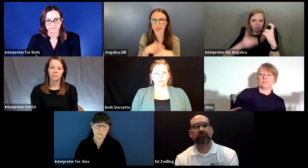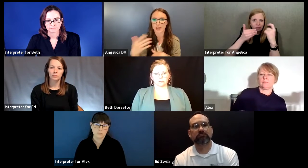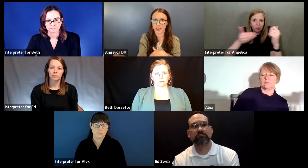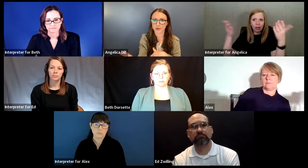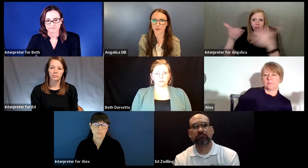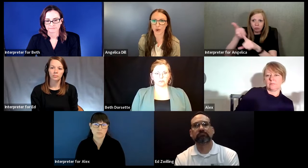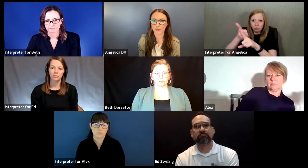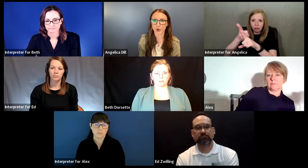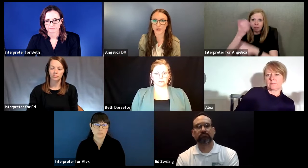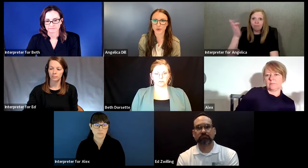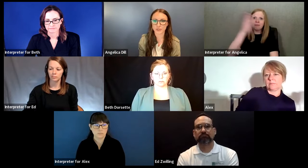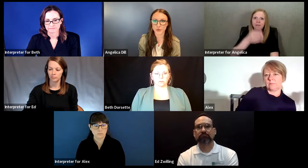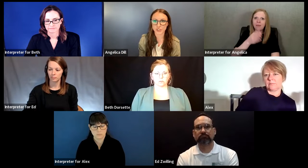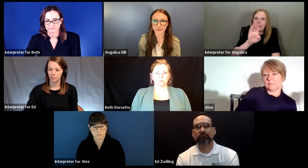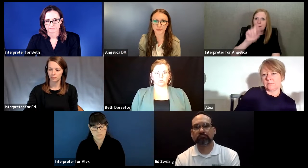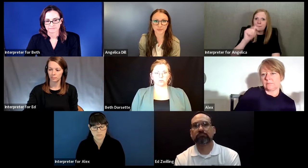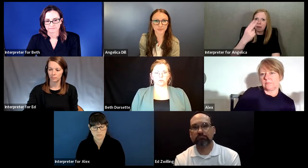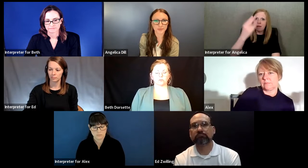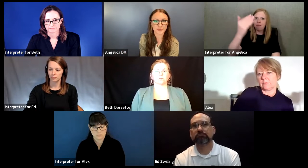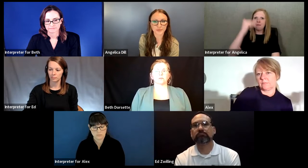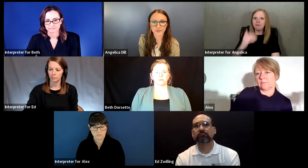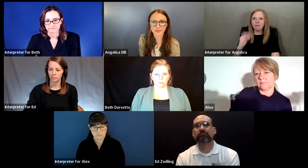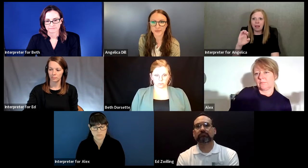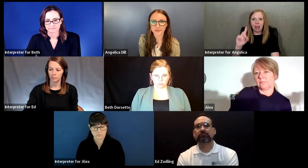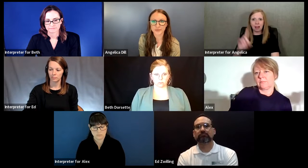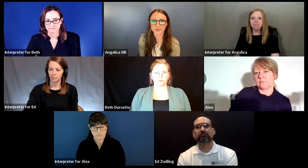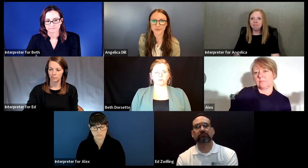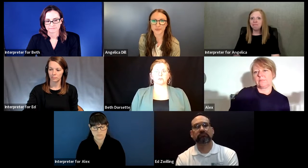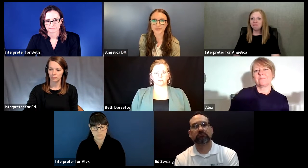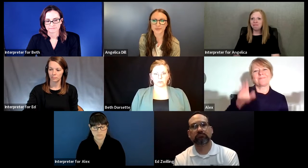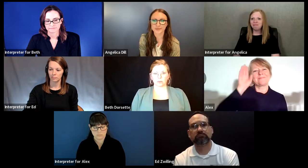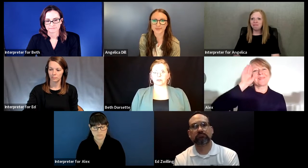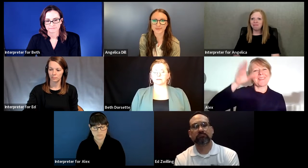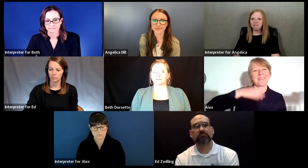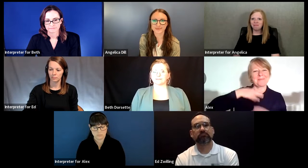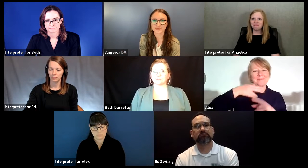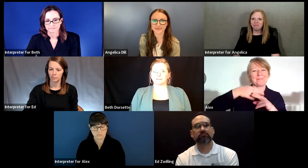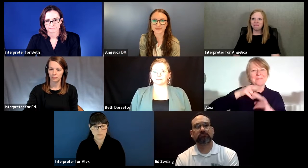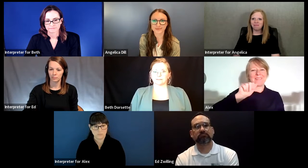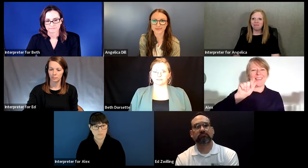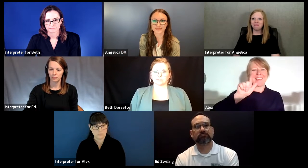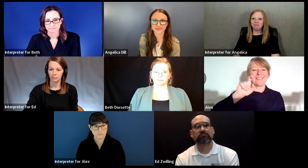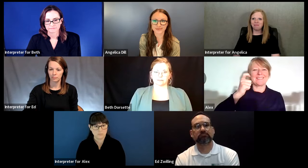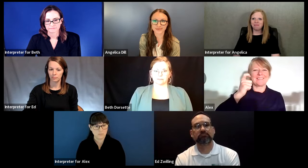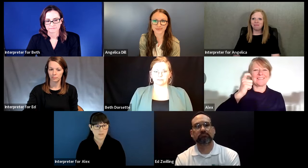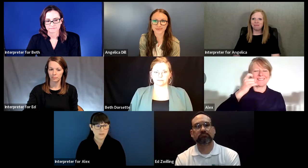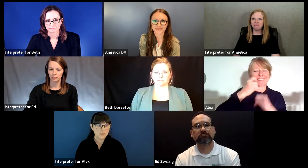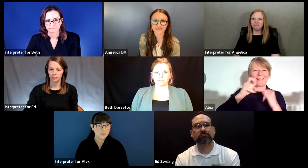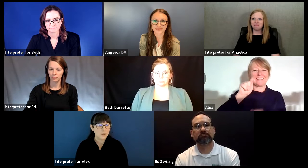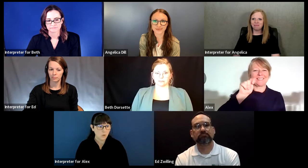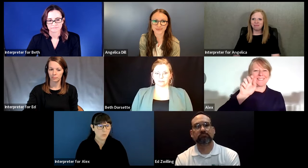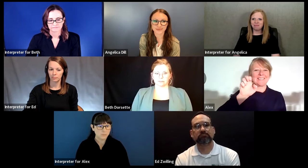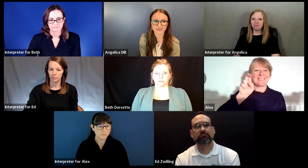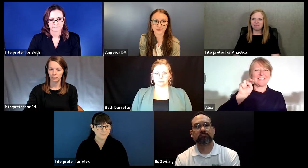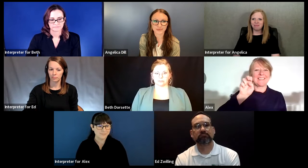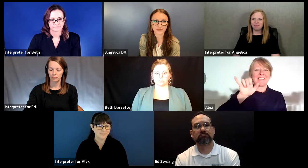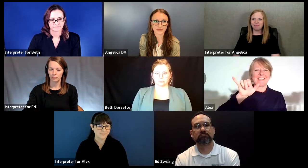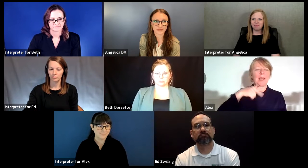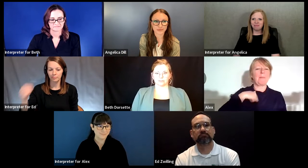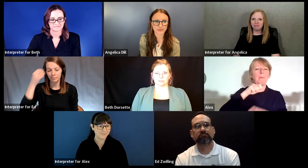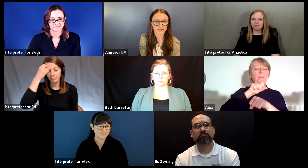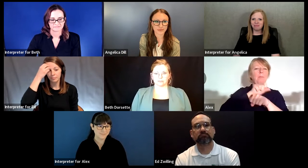And then we'll go into our first question.